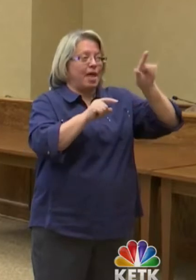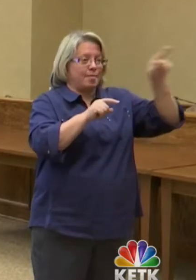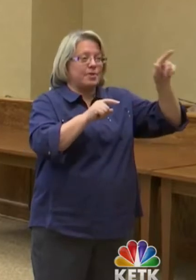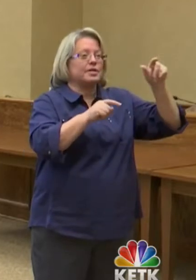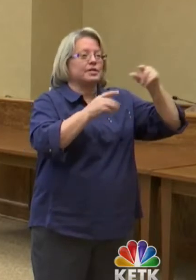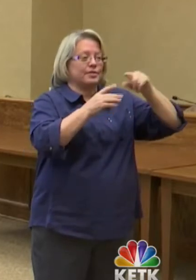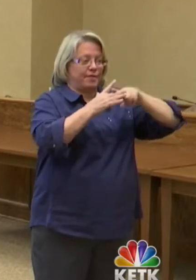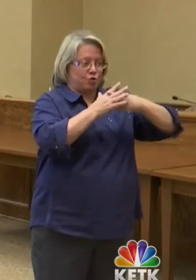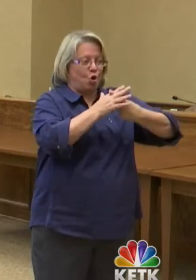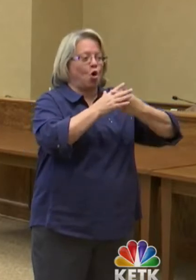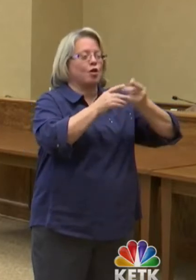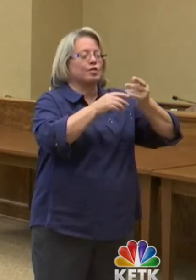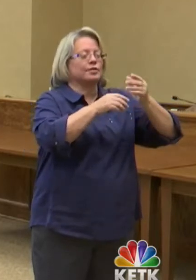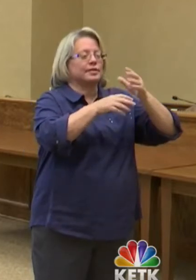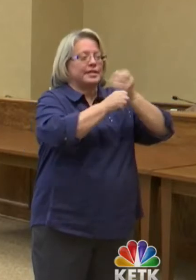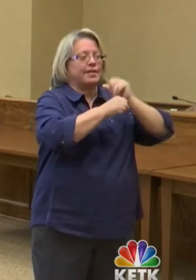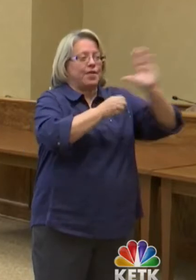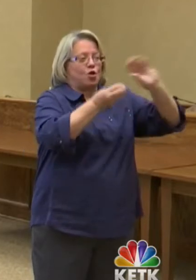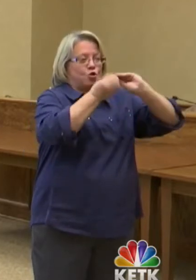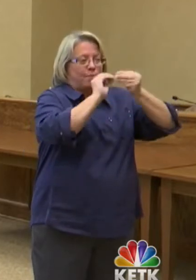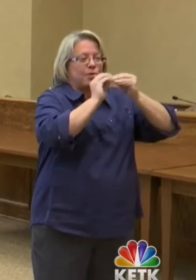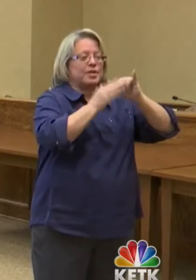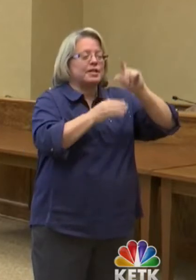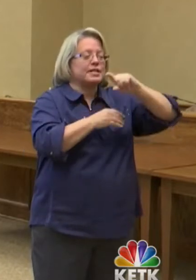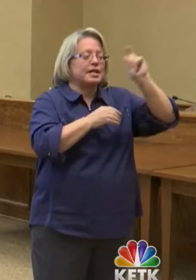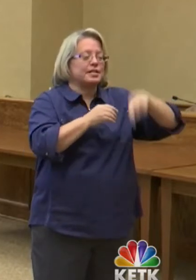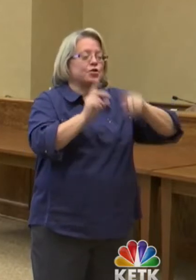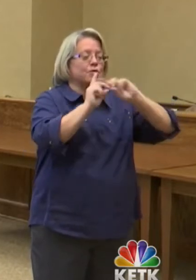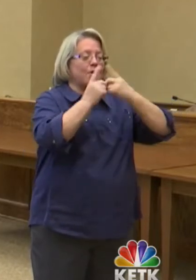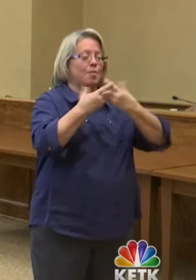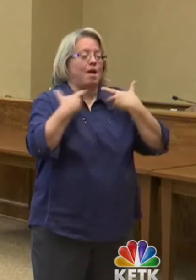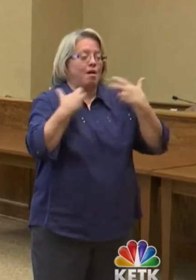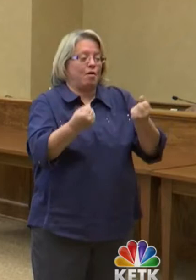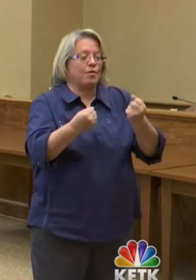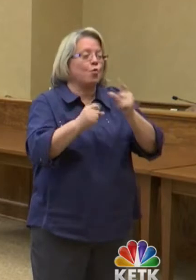TESTING DURING THAT PERIOD